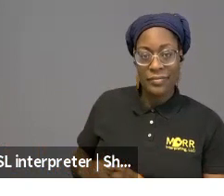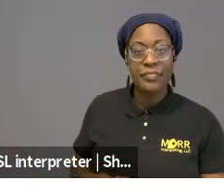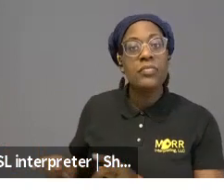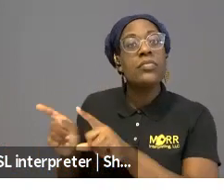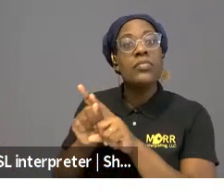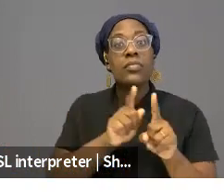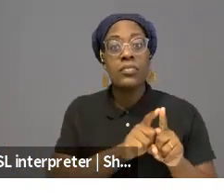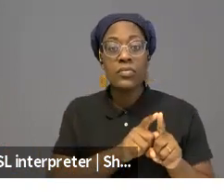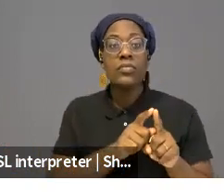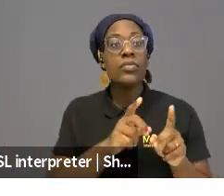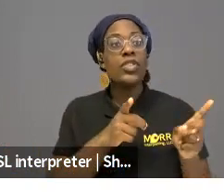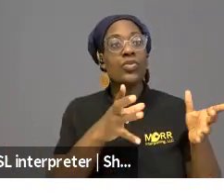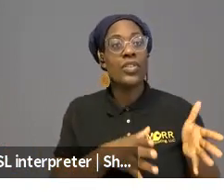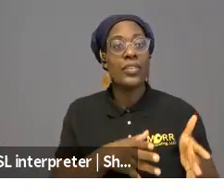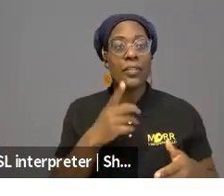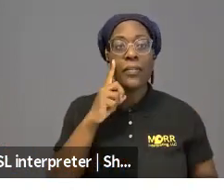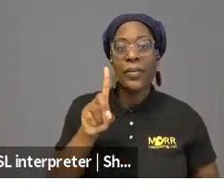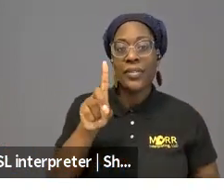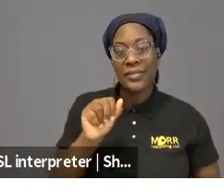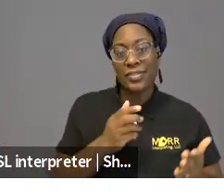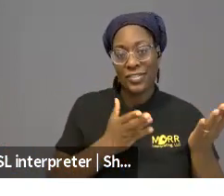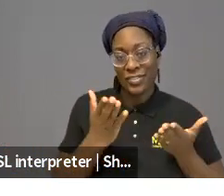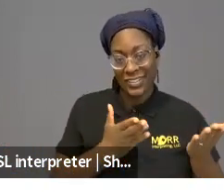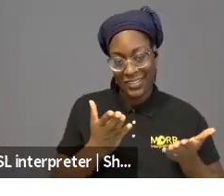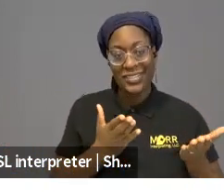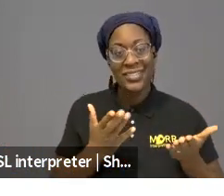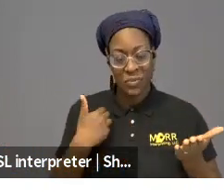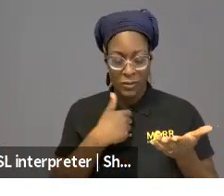who has been a close collaborator in providing students inclusive support. More recently,